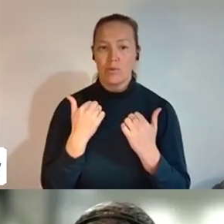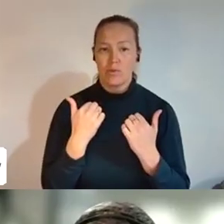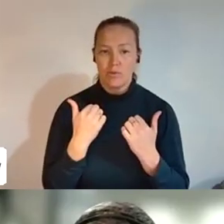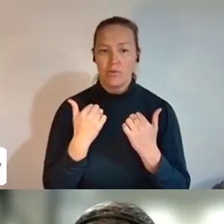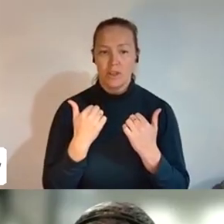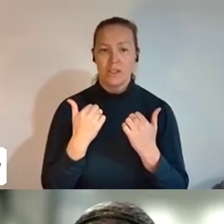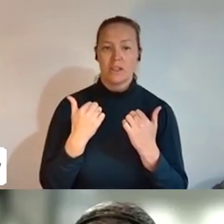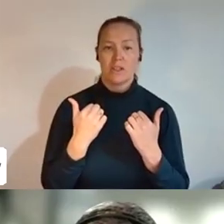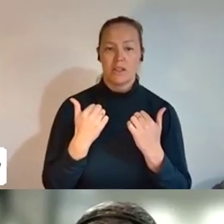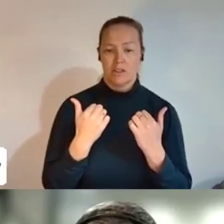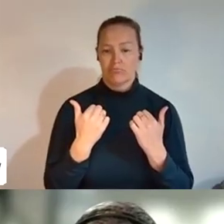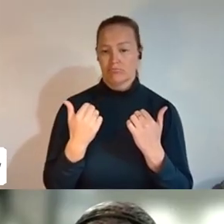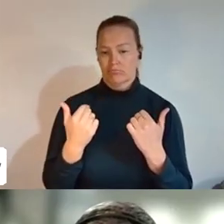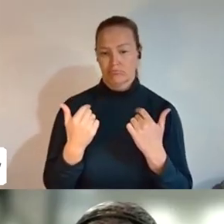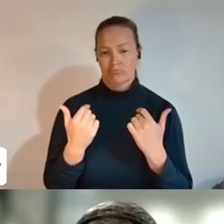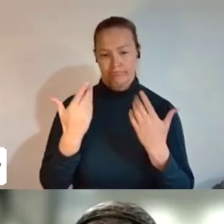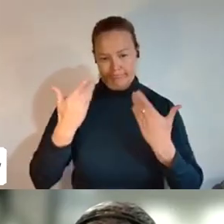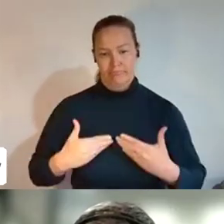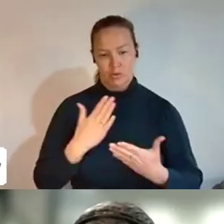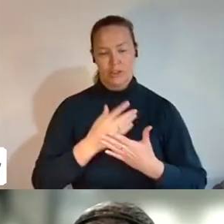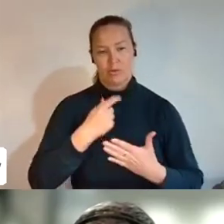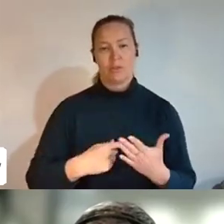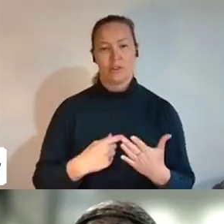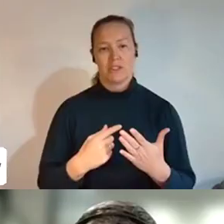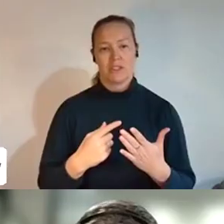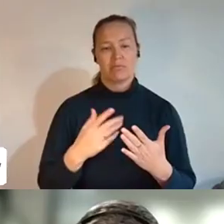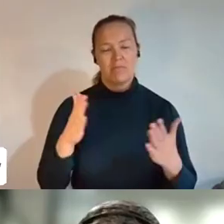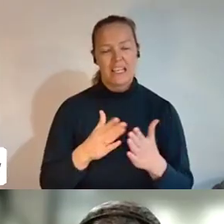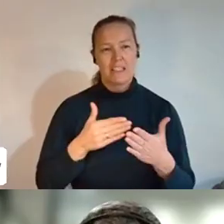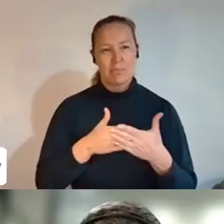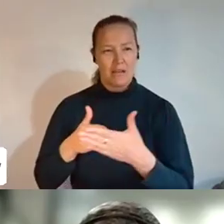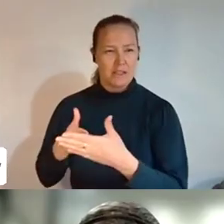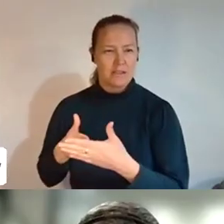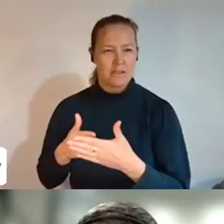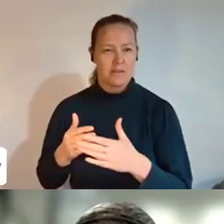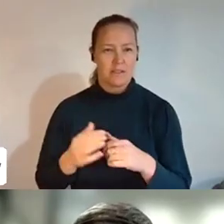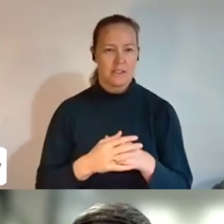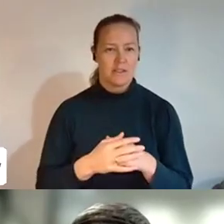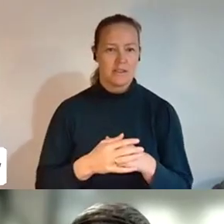you are who you are with less barriers and less inconvenience in doing so, and less expectation